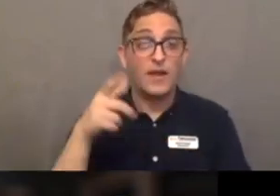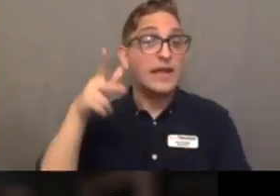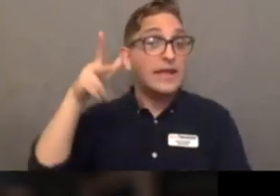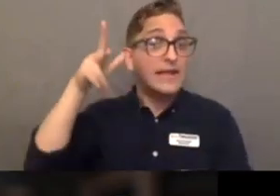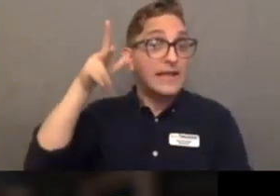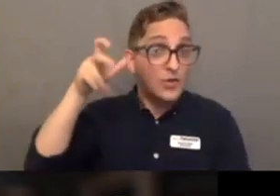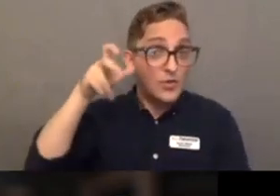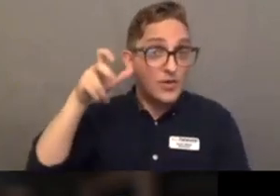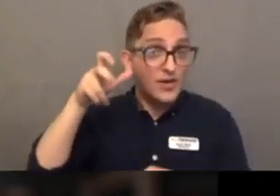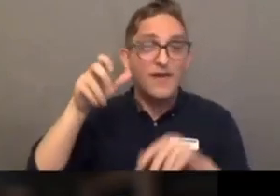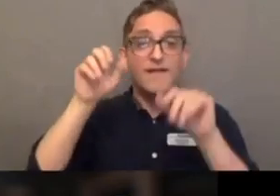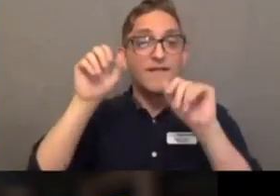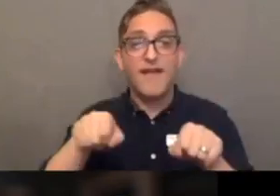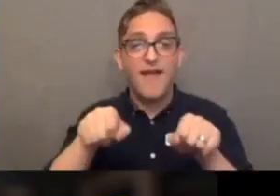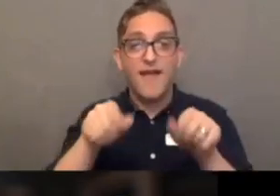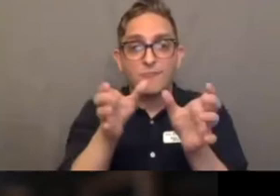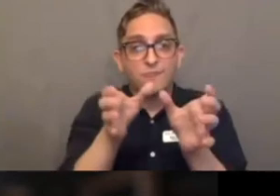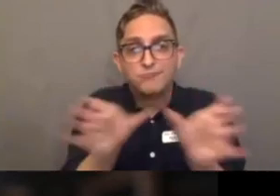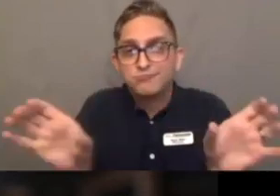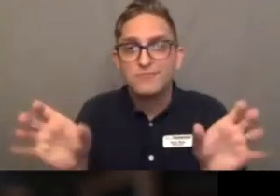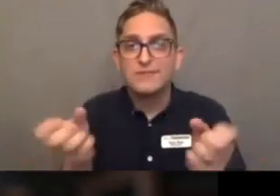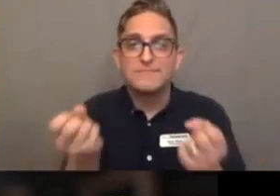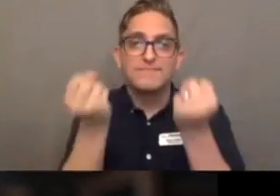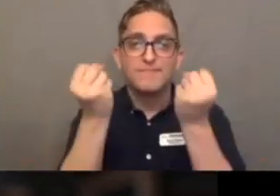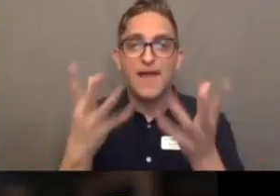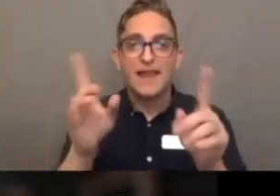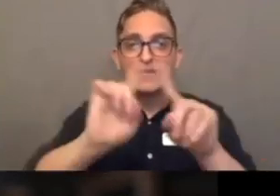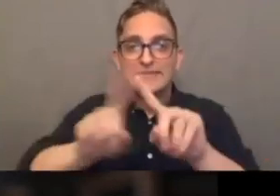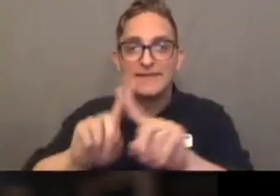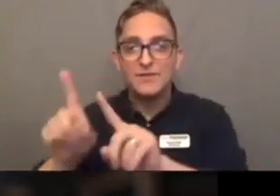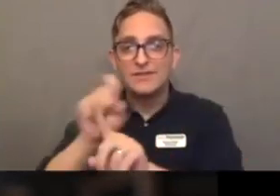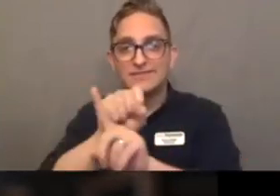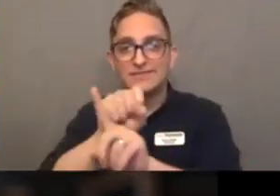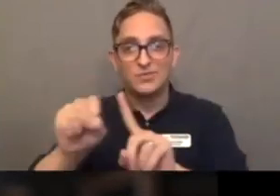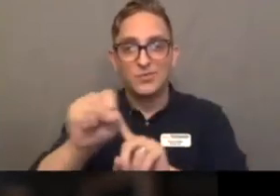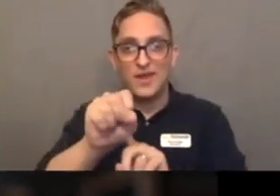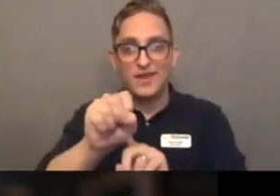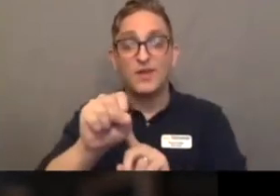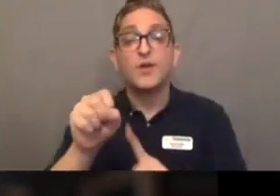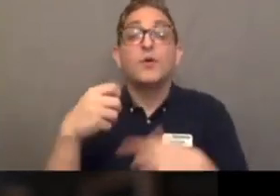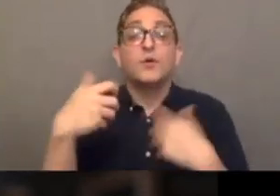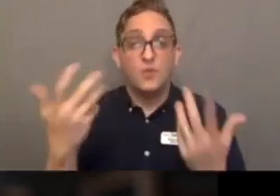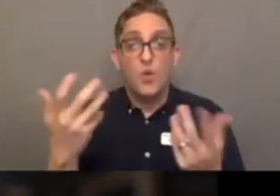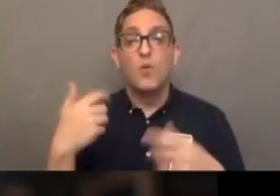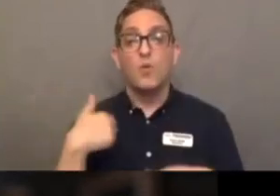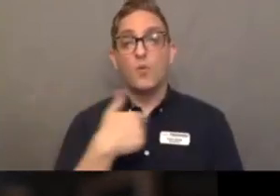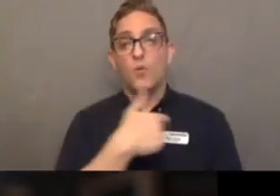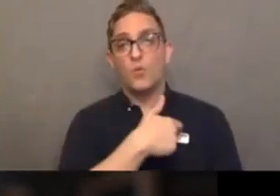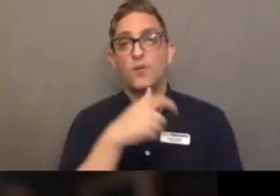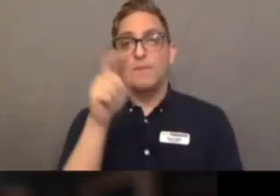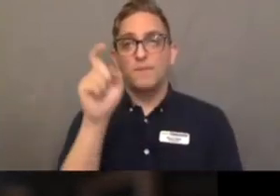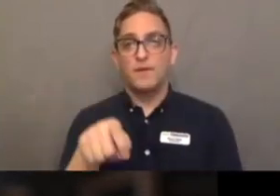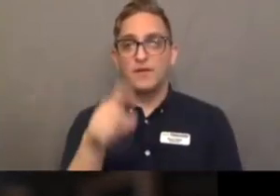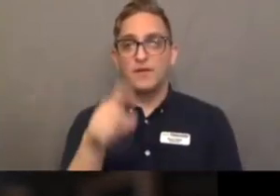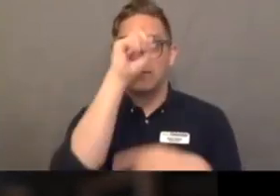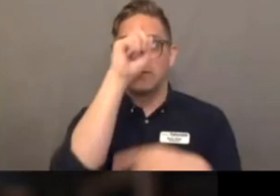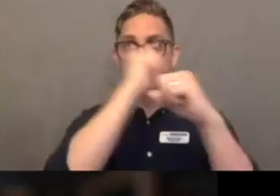of dimensions, as you know. So we need to understand that full range of